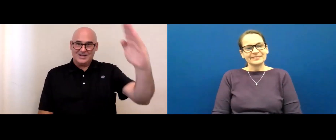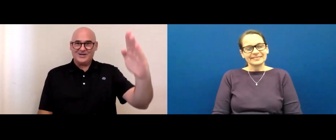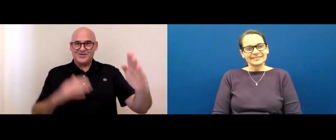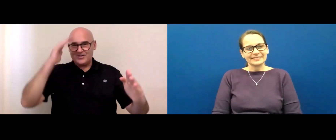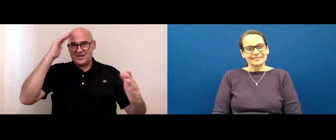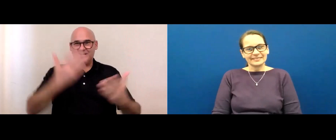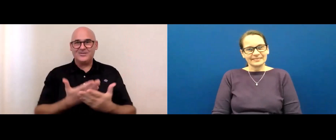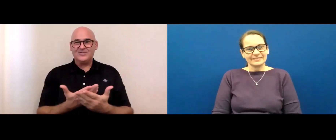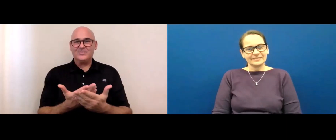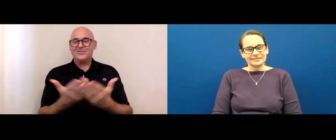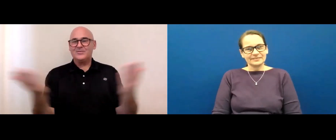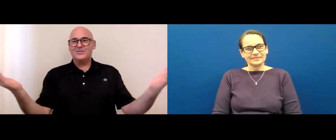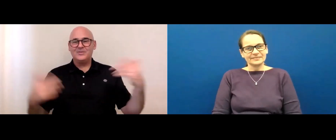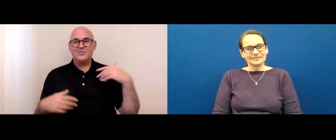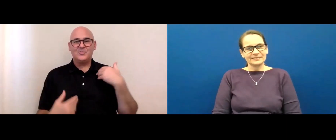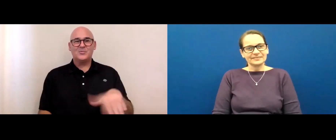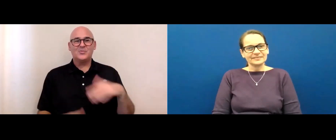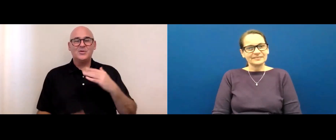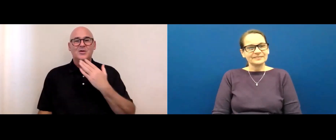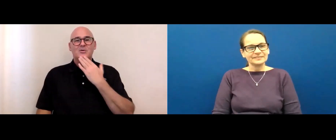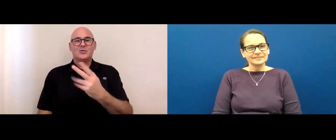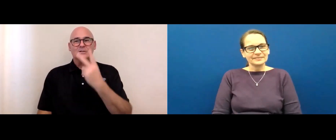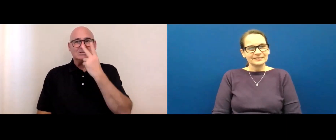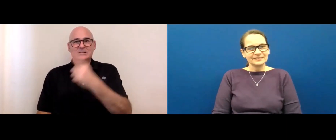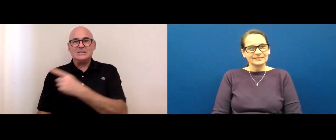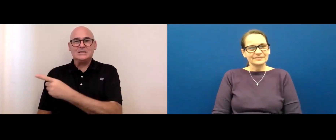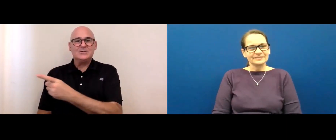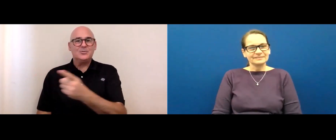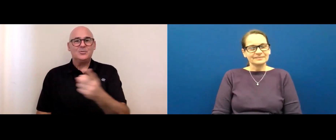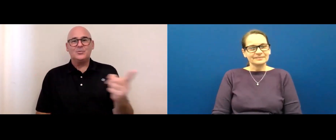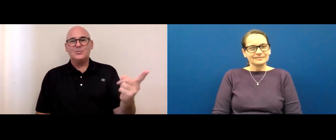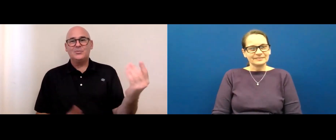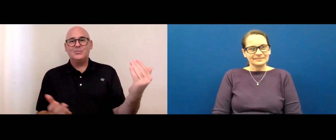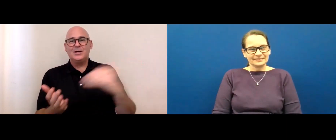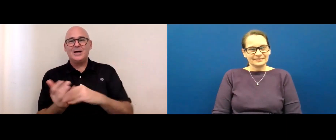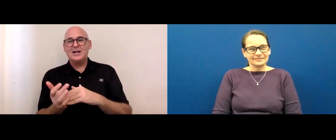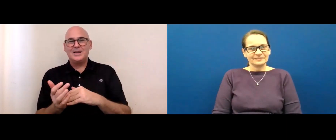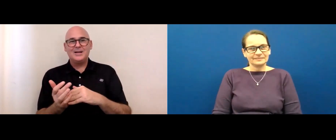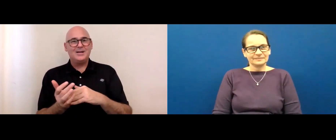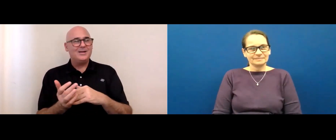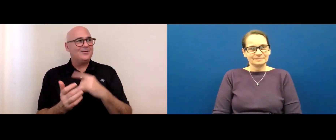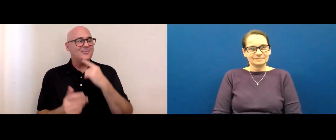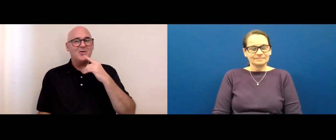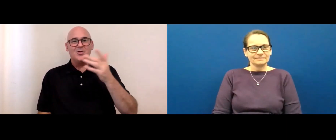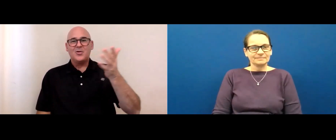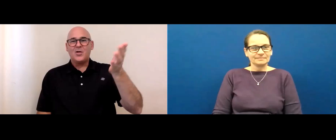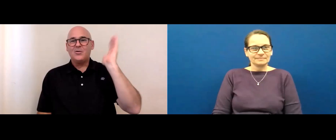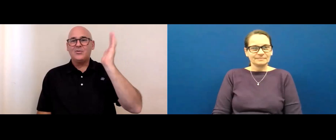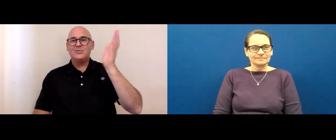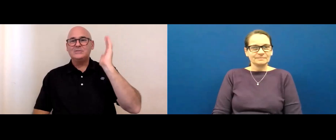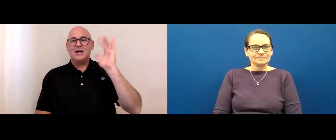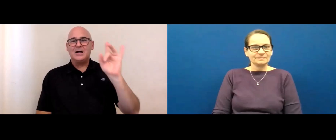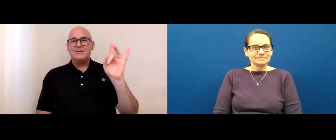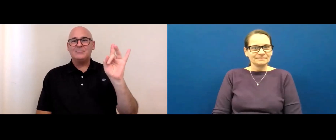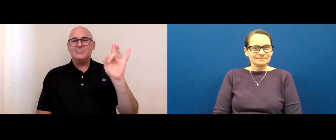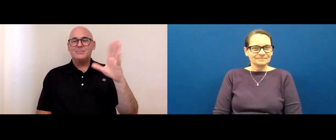hello everyone wow it is so good to see you again it's been a long